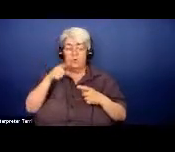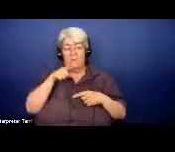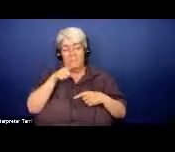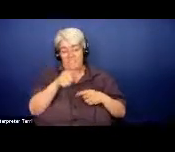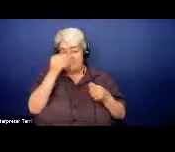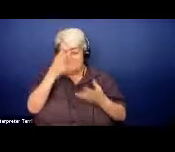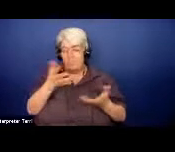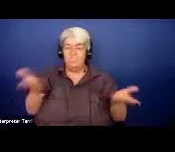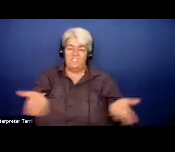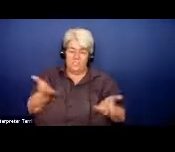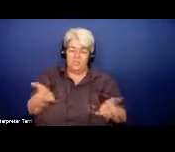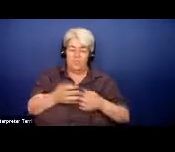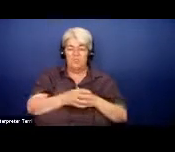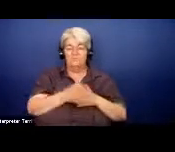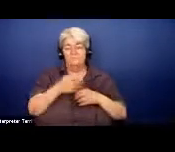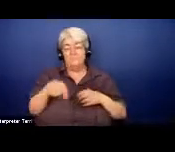information is here and the presentation